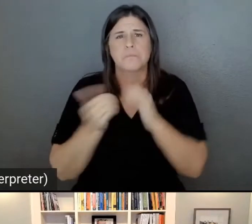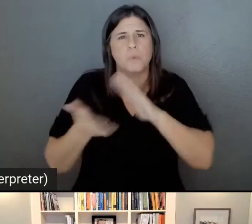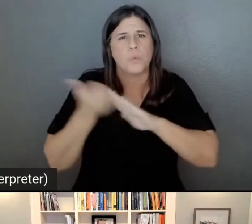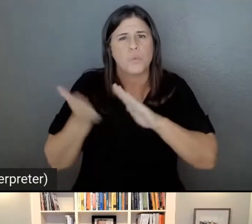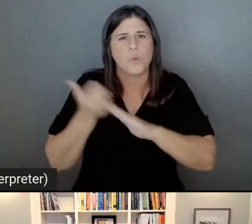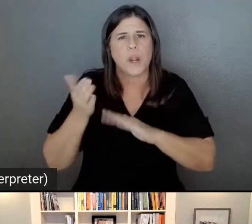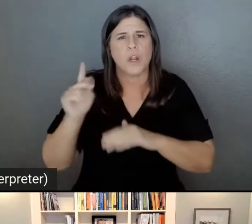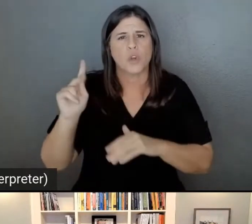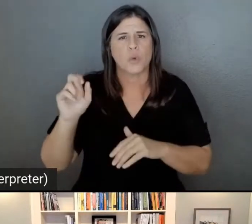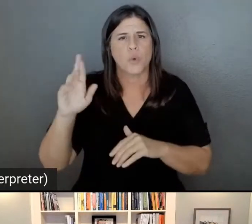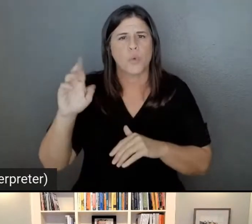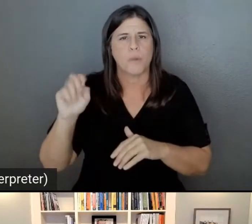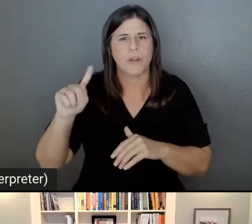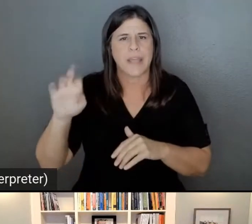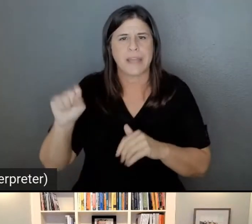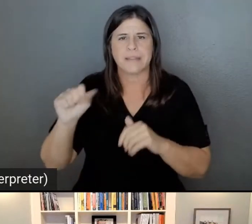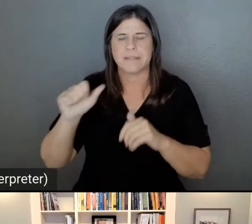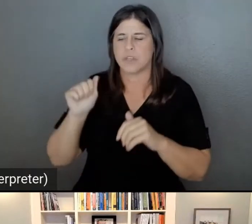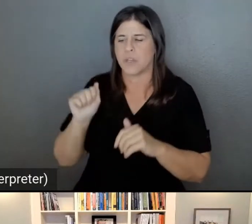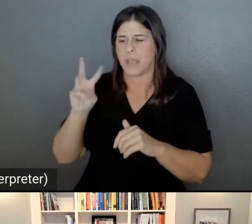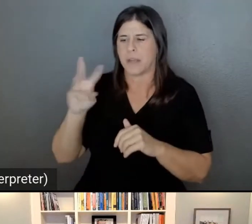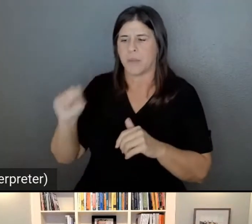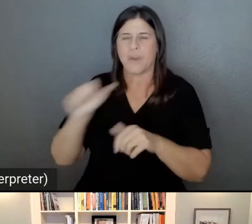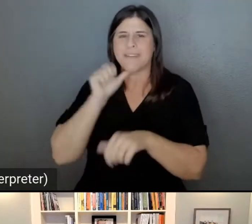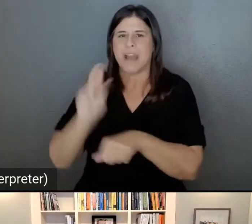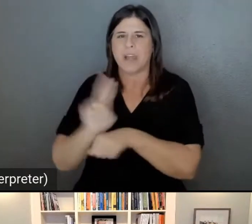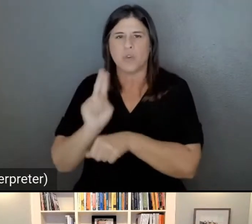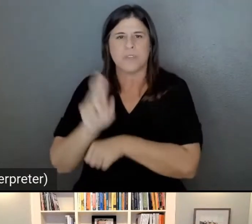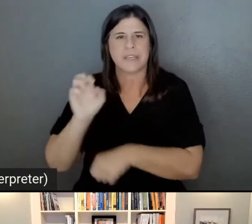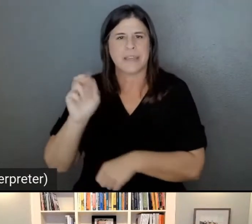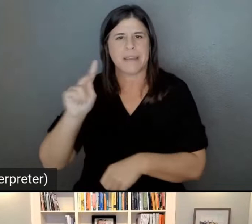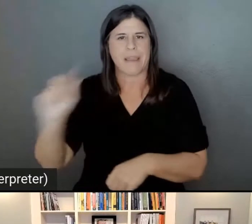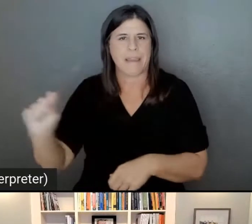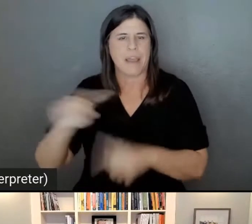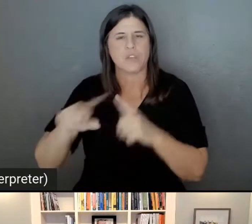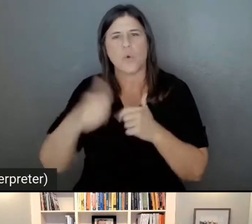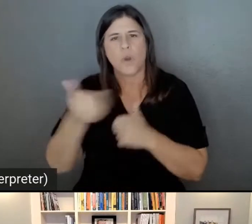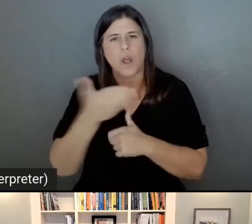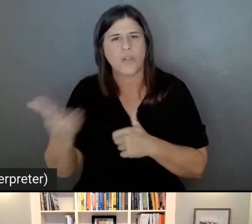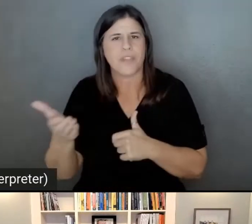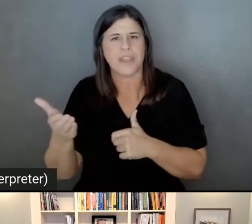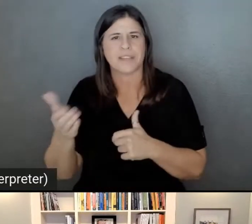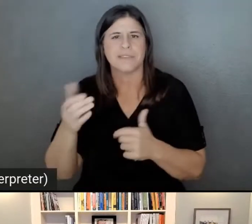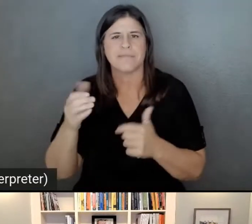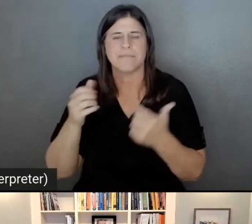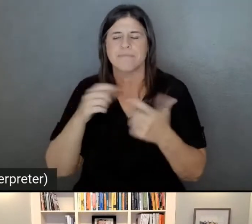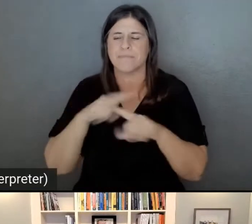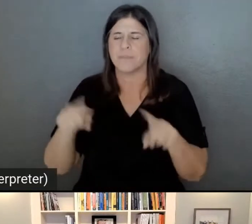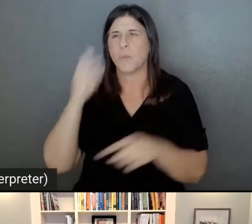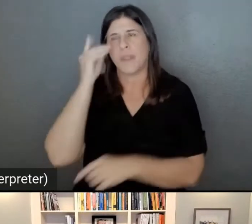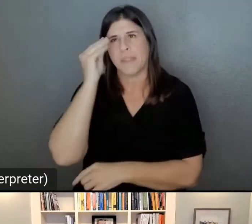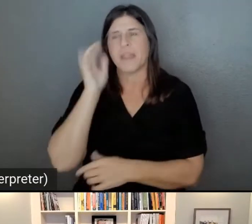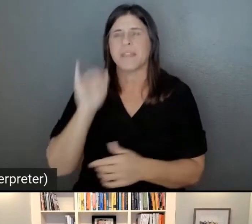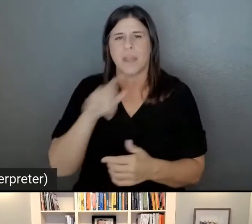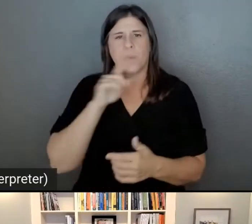on AWS without EKS or running cops or other deployment strategies? And so, we think that this problem is general.